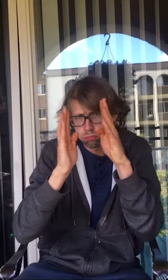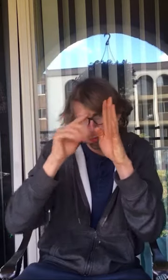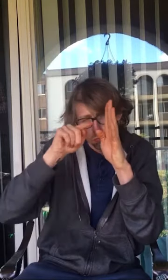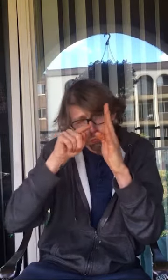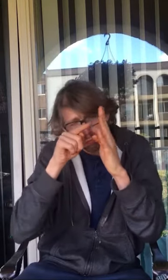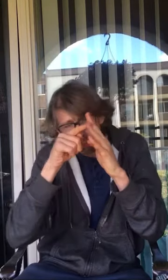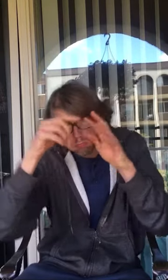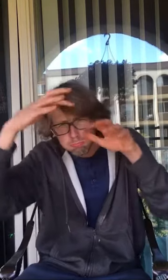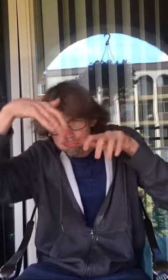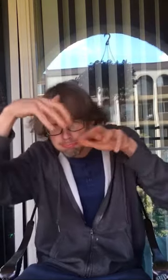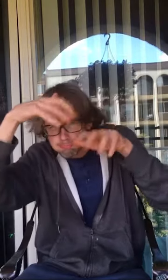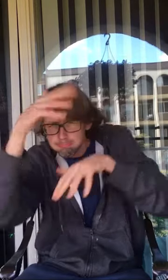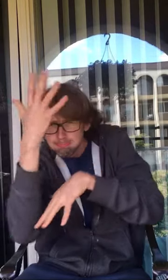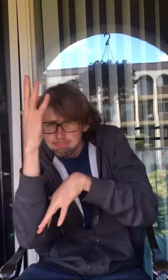dripping from rarefied forests.